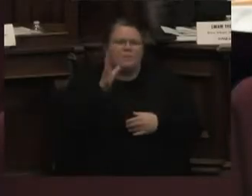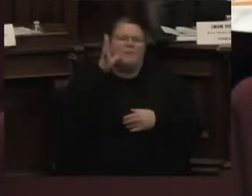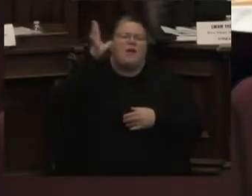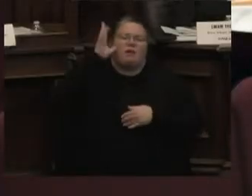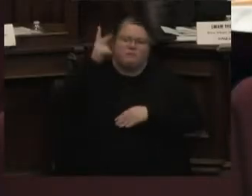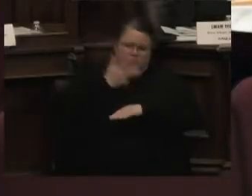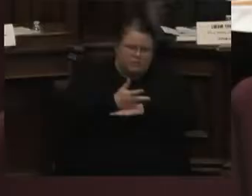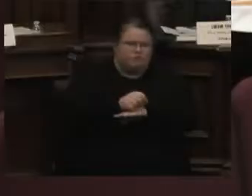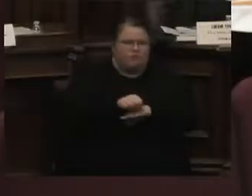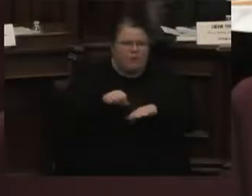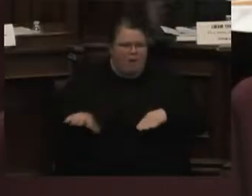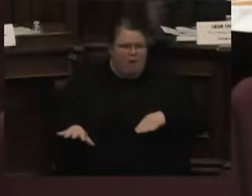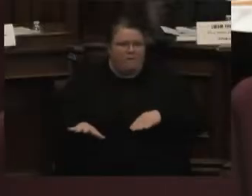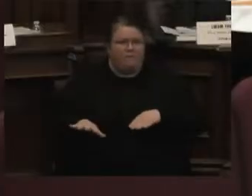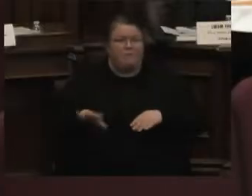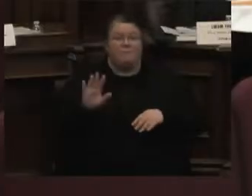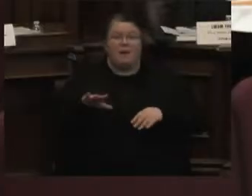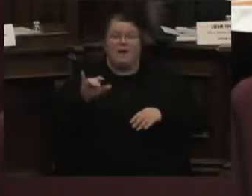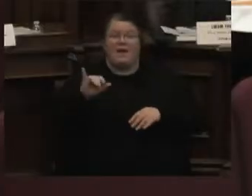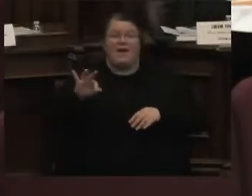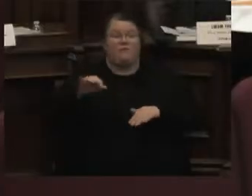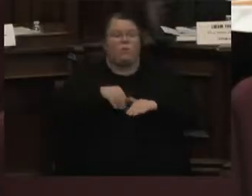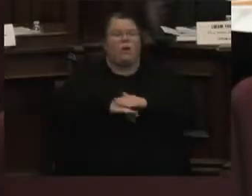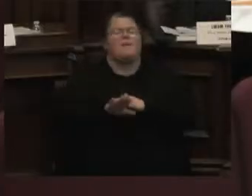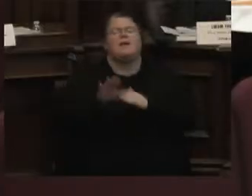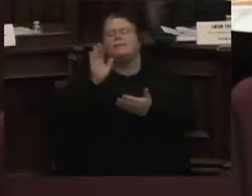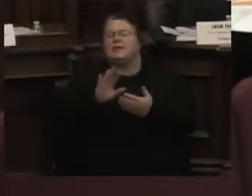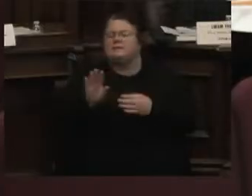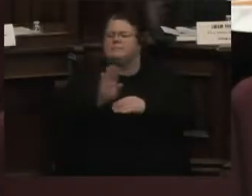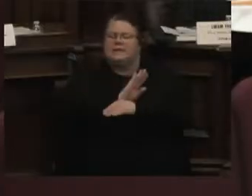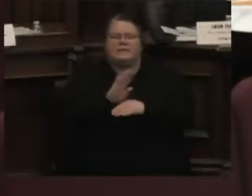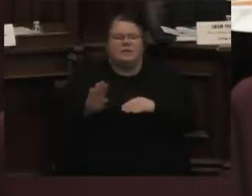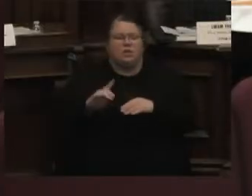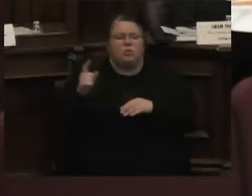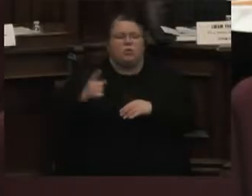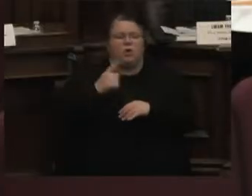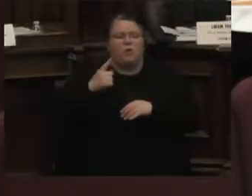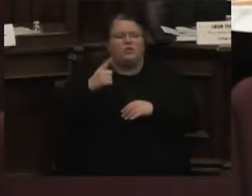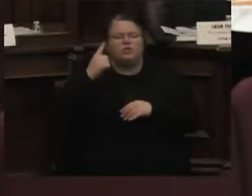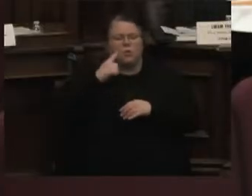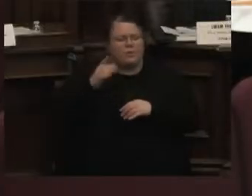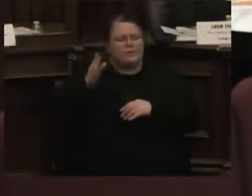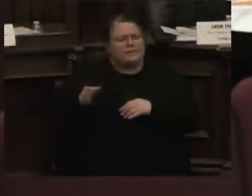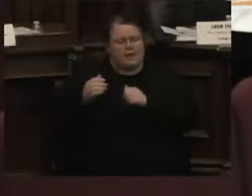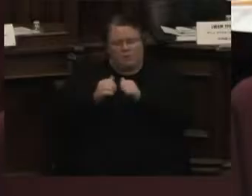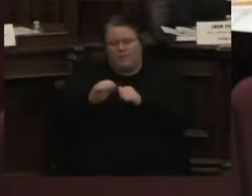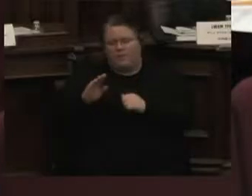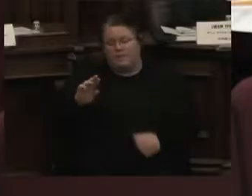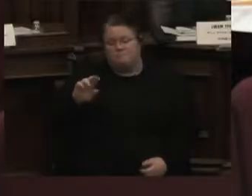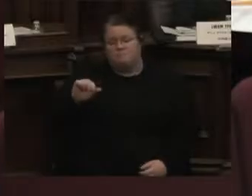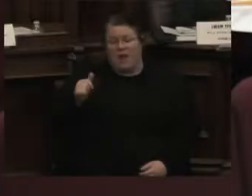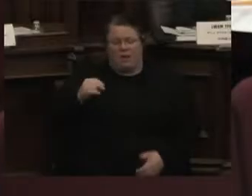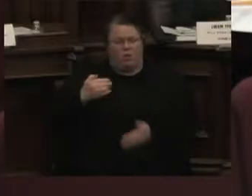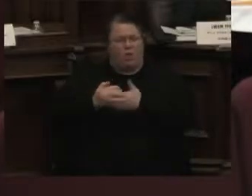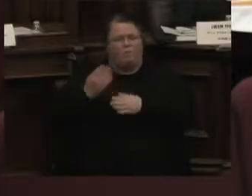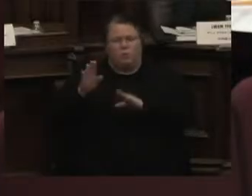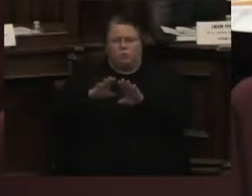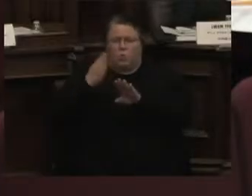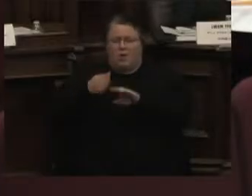that was there before, right? So there are students there and there are parents drop off there. But if you do come in on